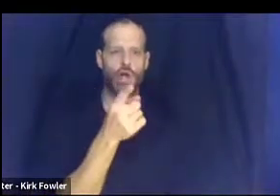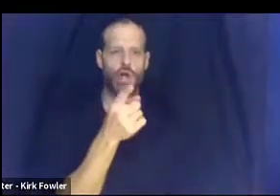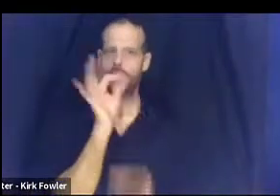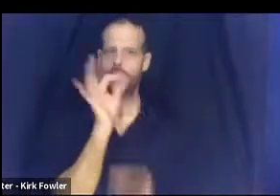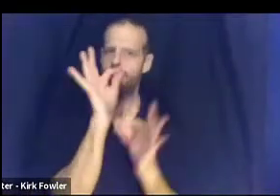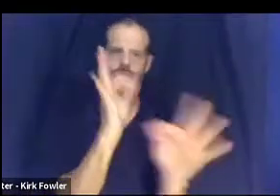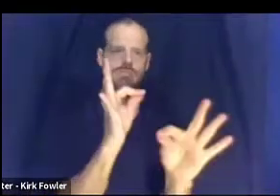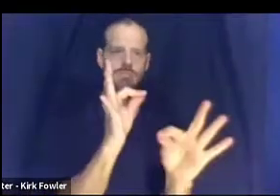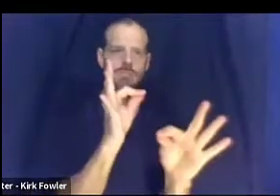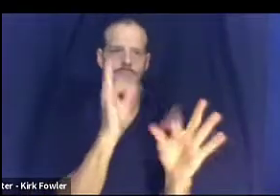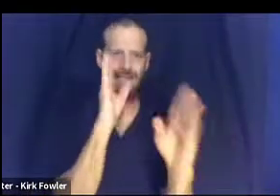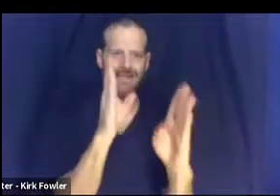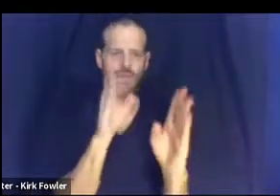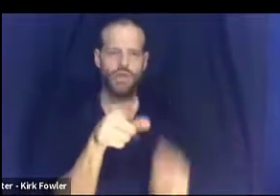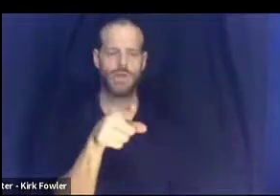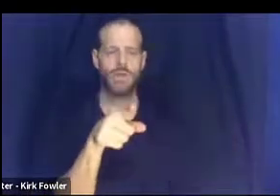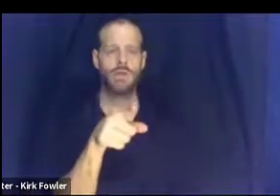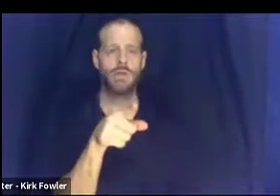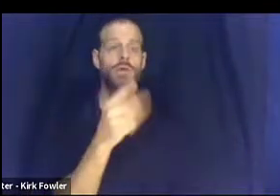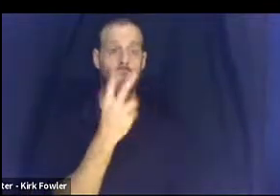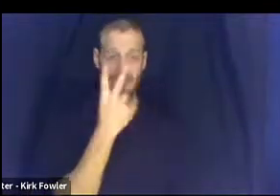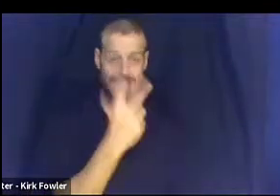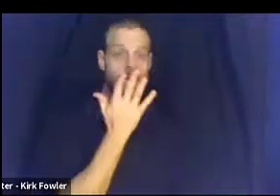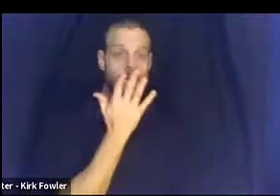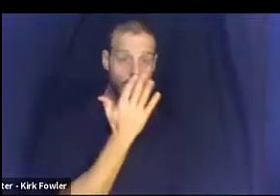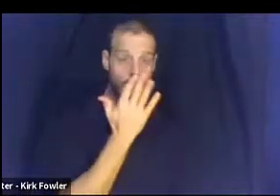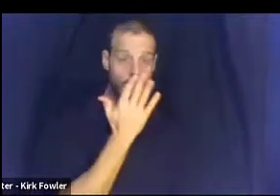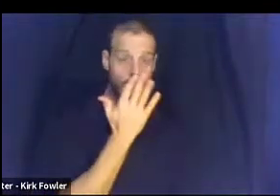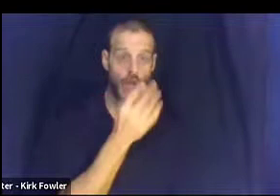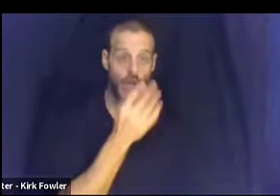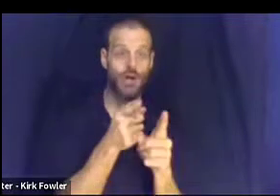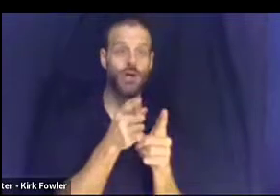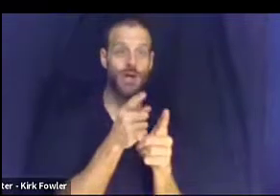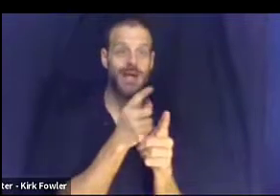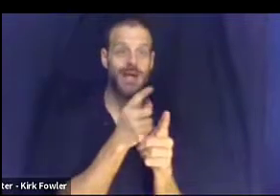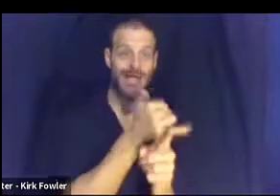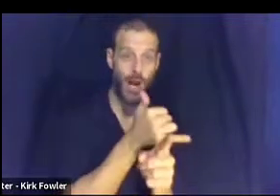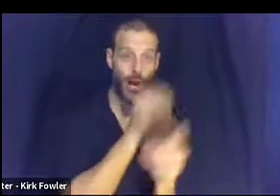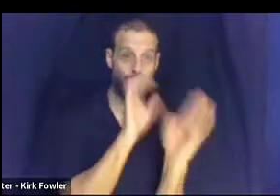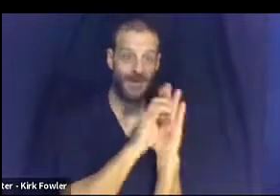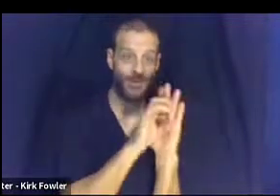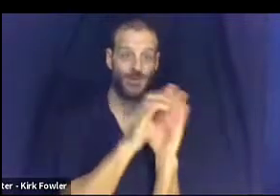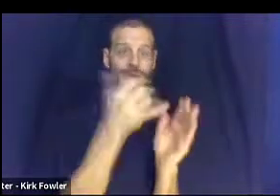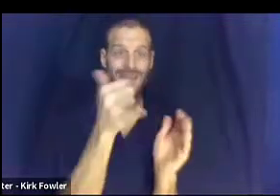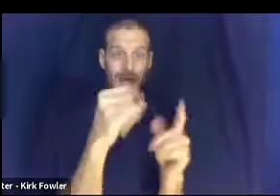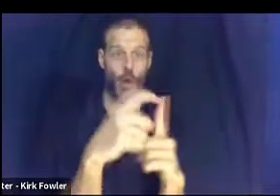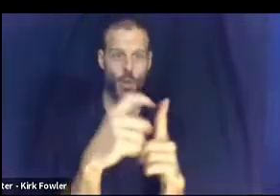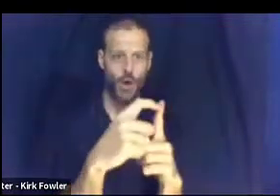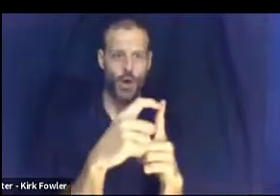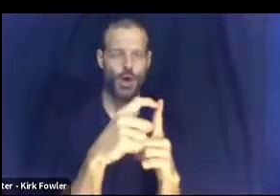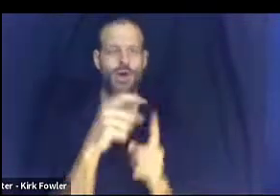And you can see these colors are even matched here. We're using bright colors to anchor the student's attention.